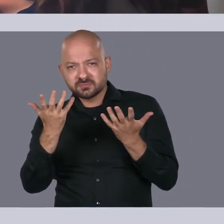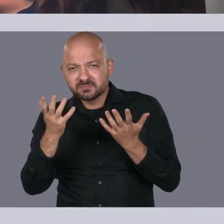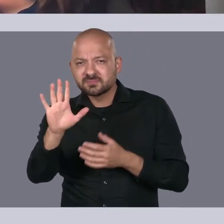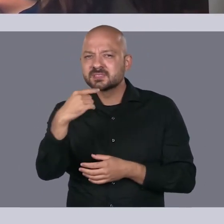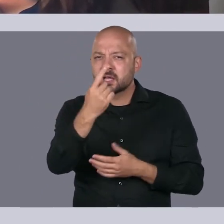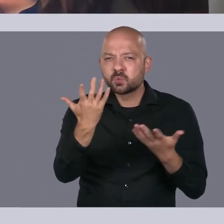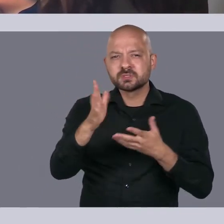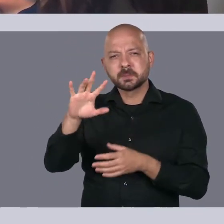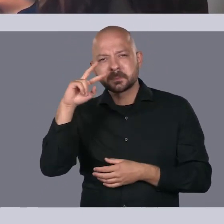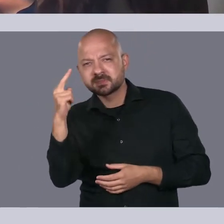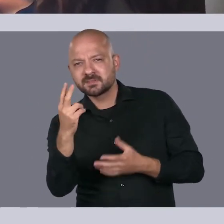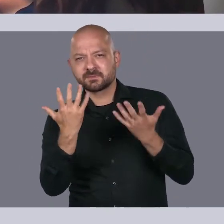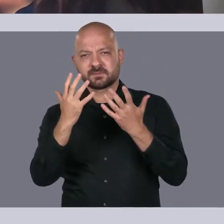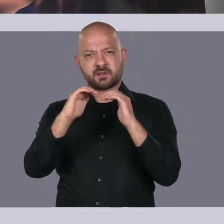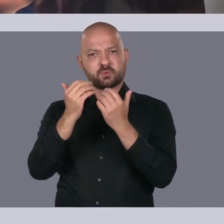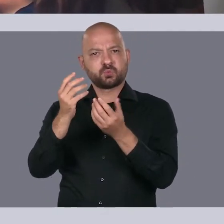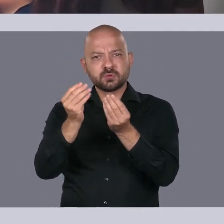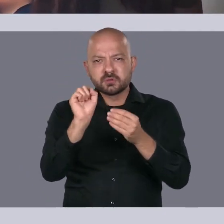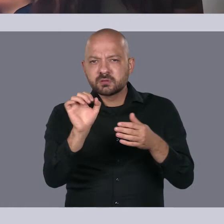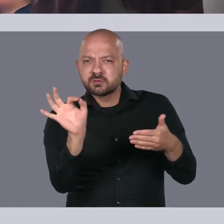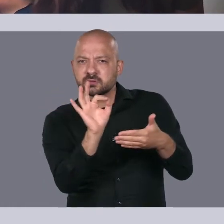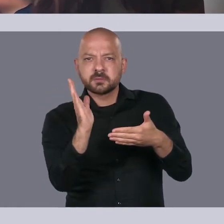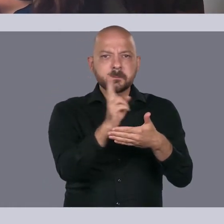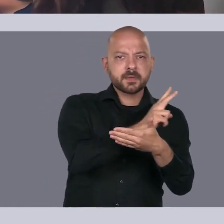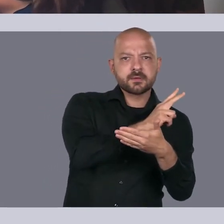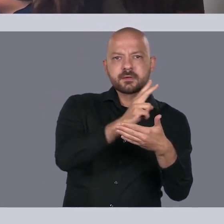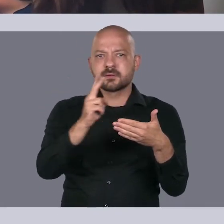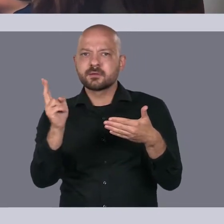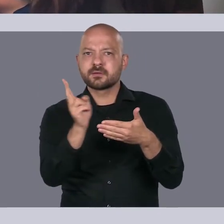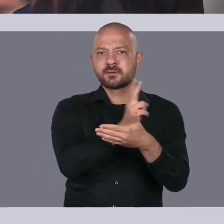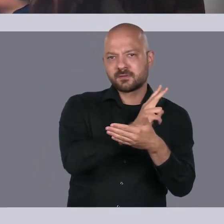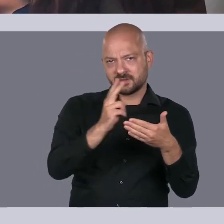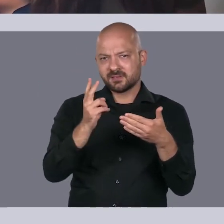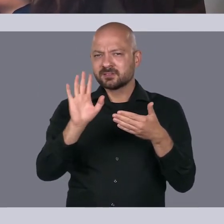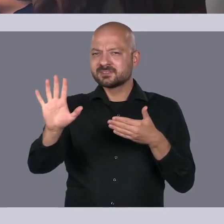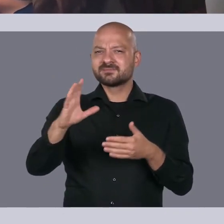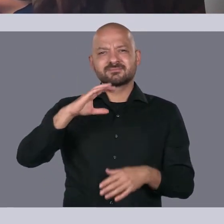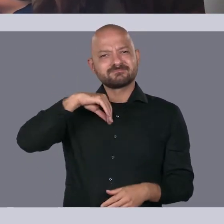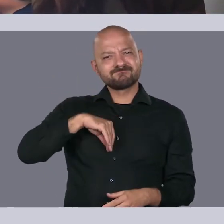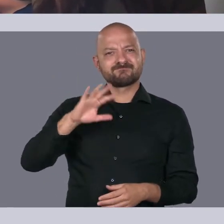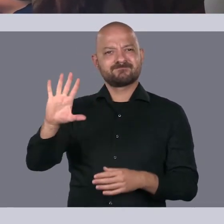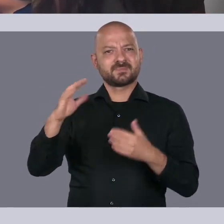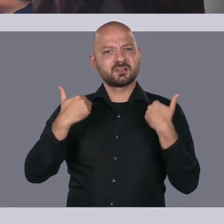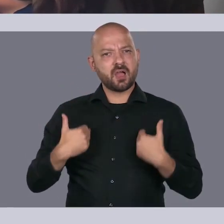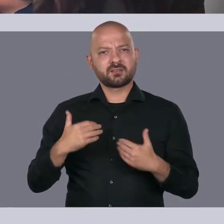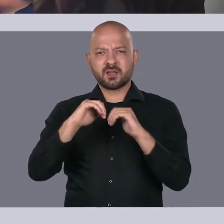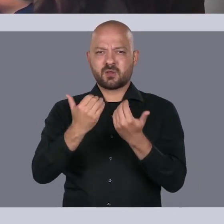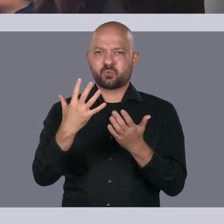in utilizable forms while maintaining their original tone and character. Our experience has shown however that this is not the case